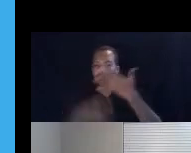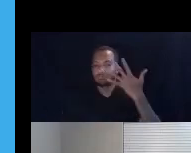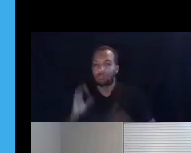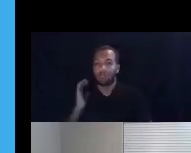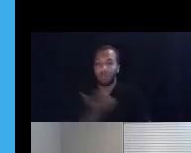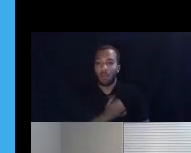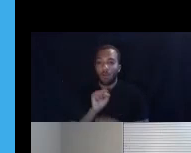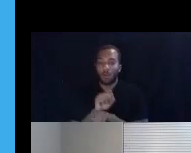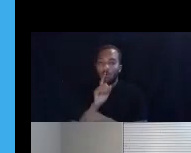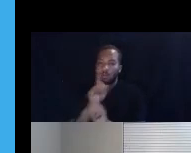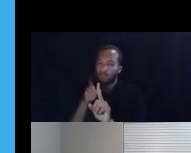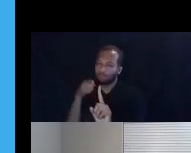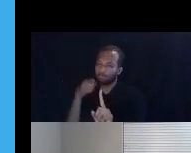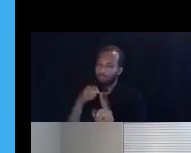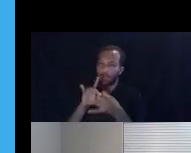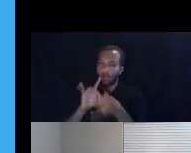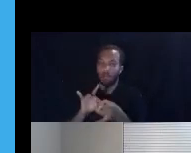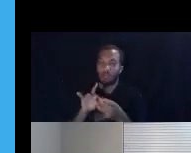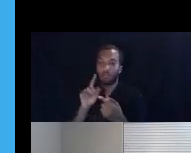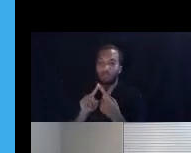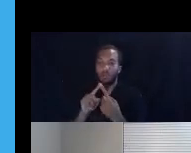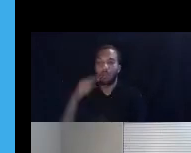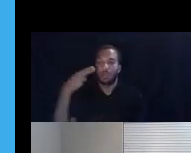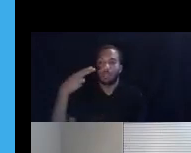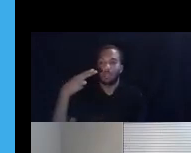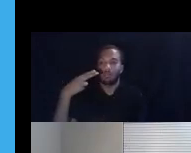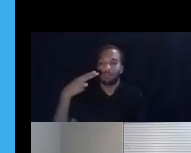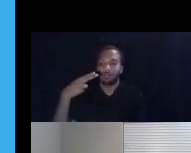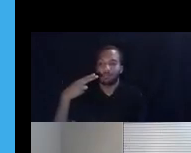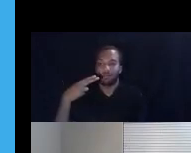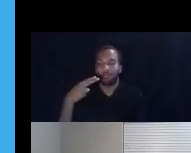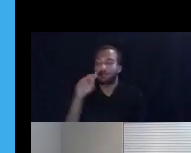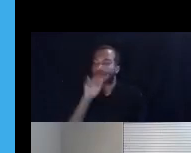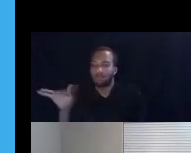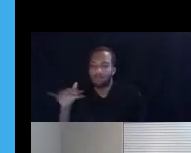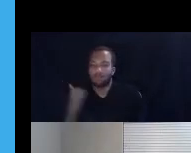and I would say connected to the HCWC CHNA at the individual strategy level